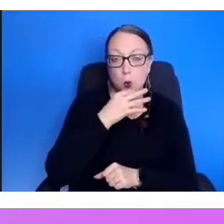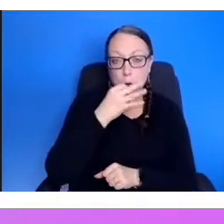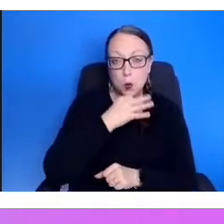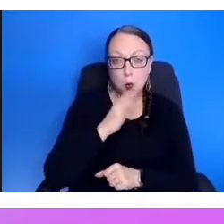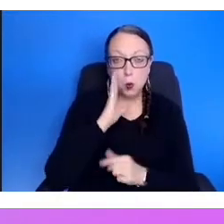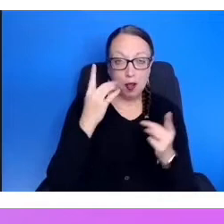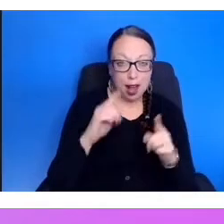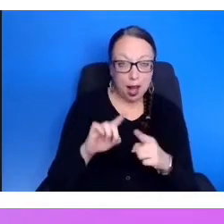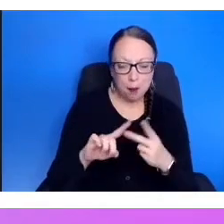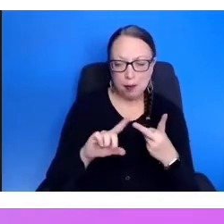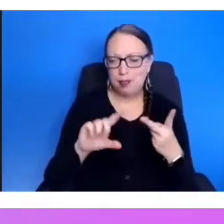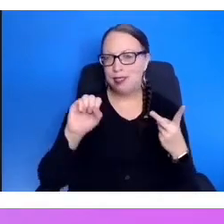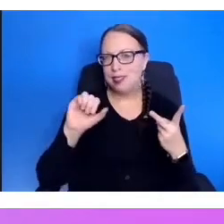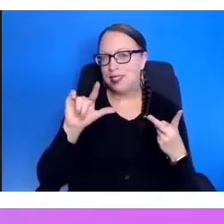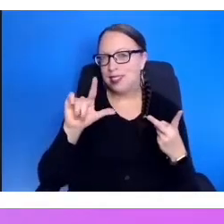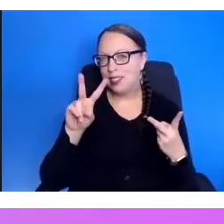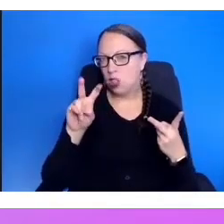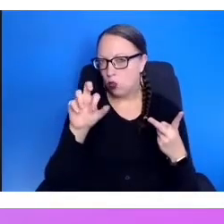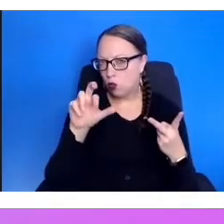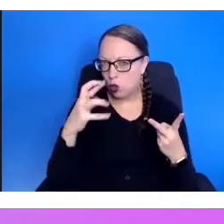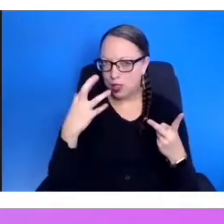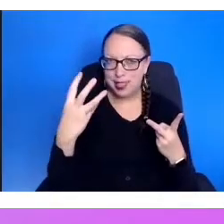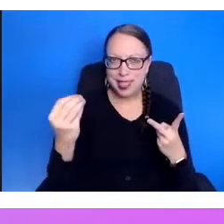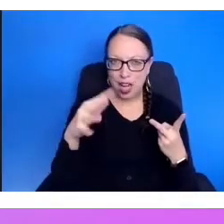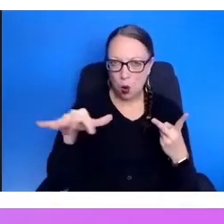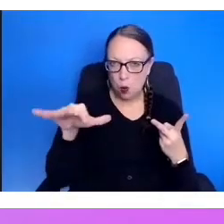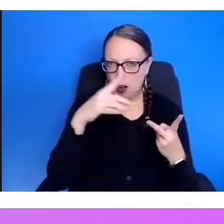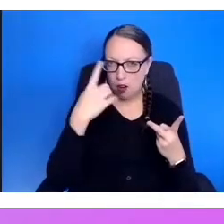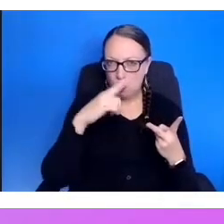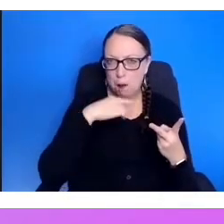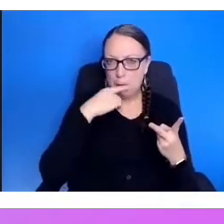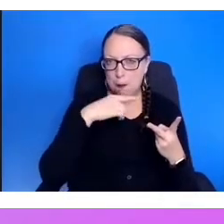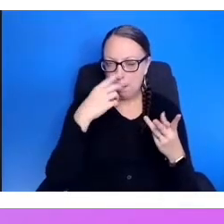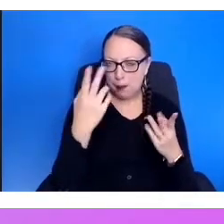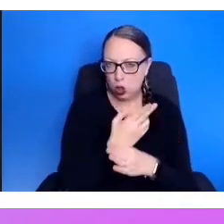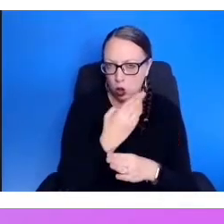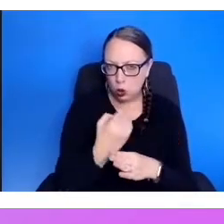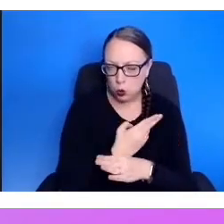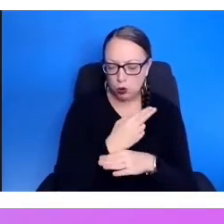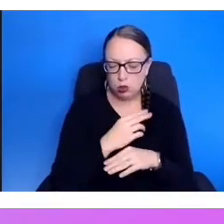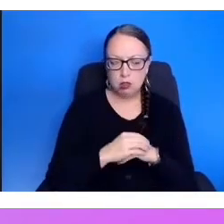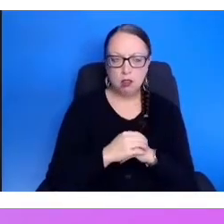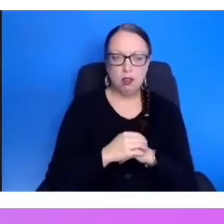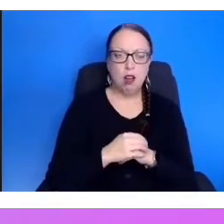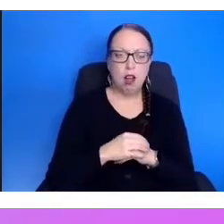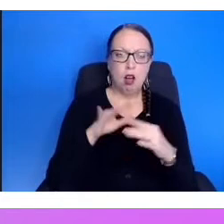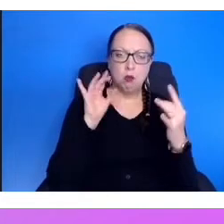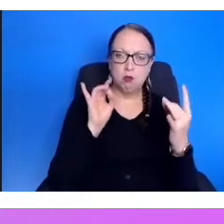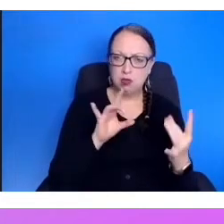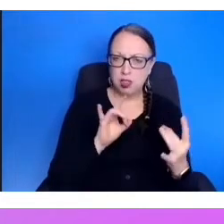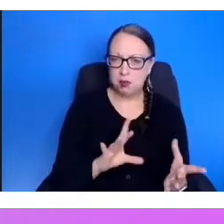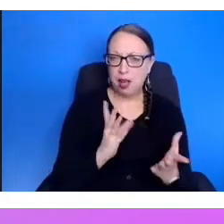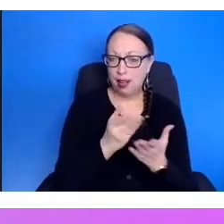out there for public consumption basically feedback, so it's happening